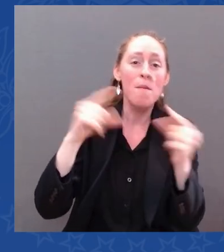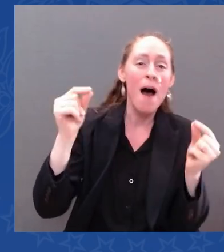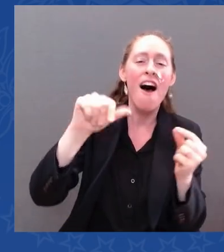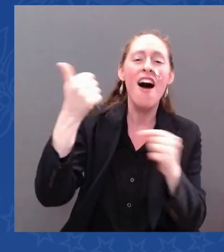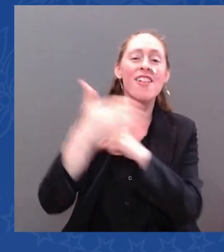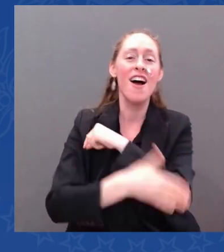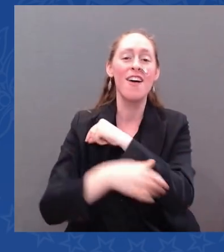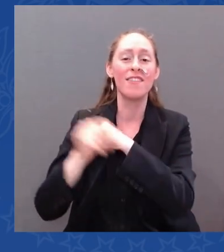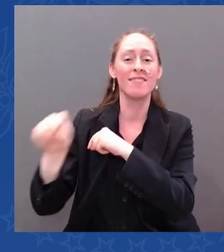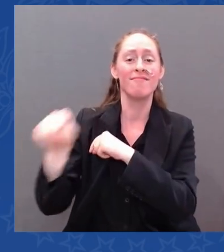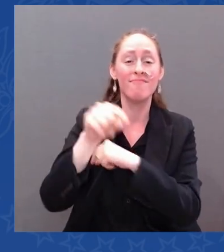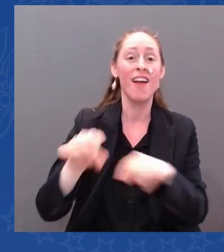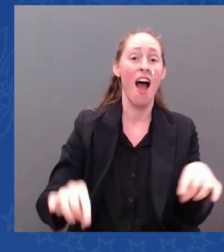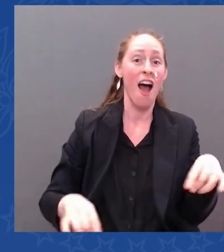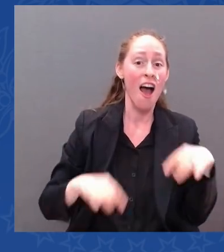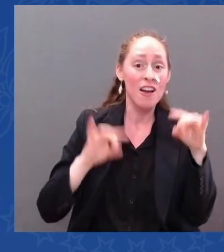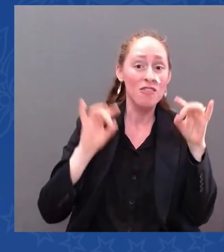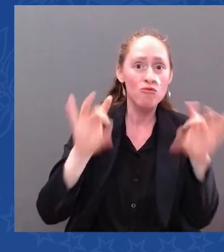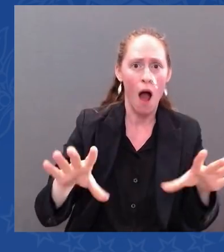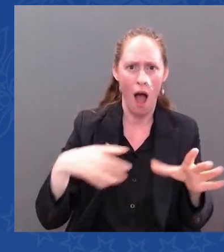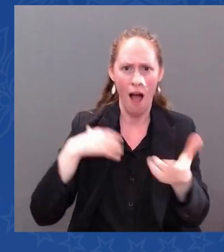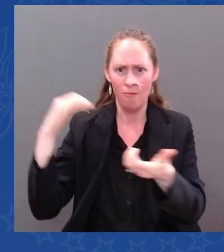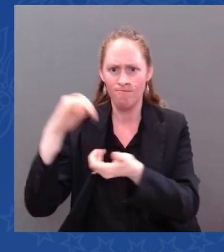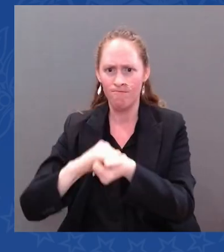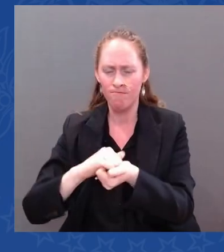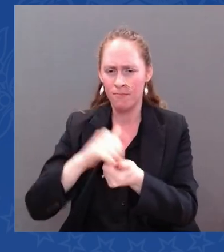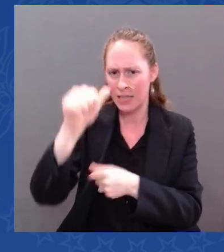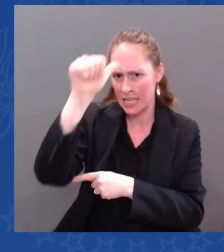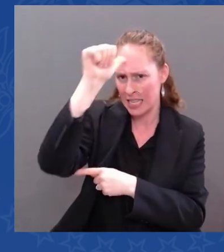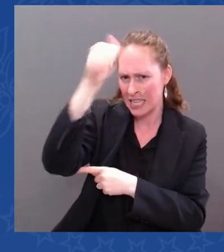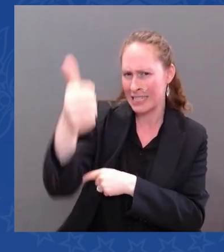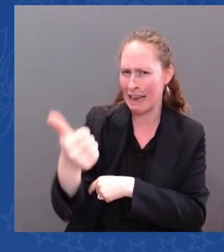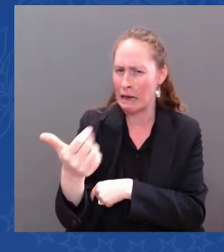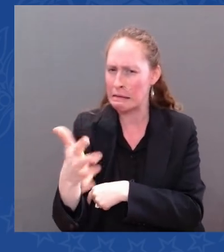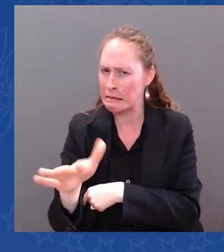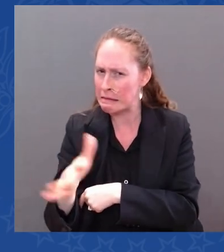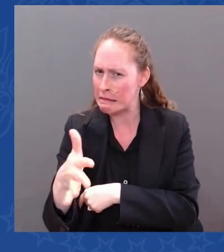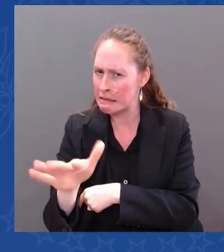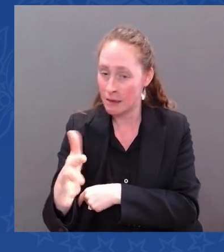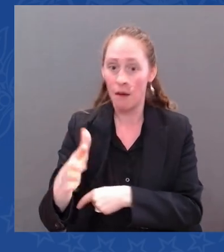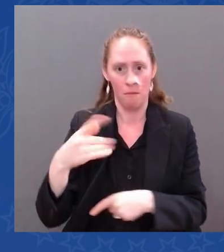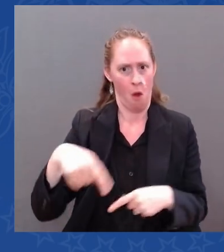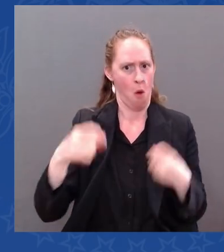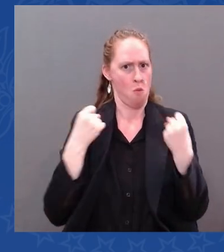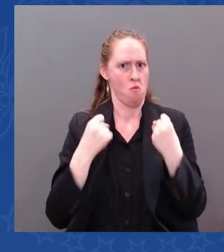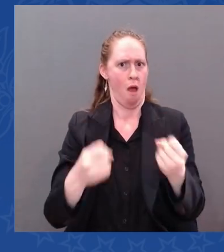in terms of dealing with Putin's aggression. We presented a united front throughout NATO and the Pacific.